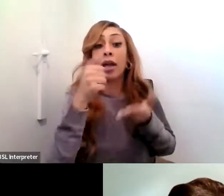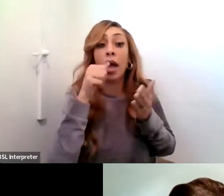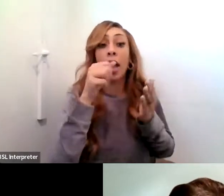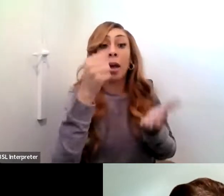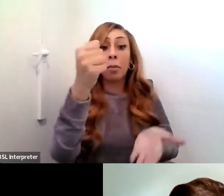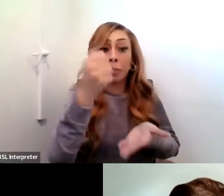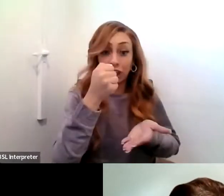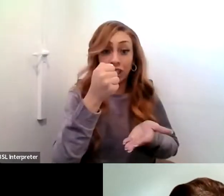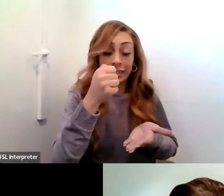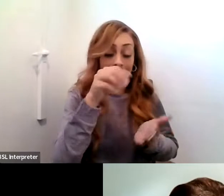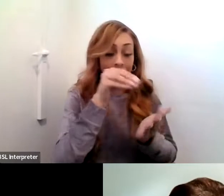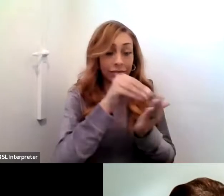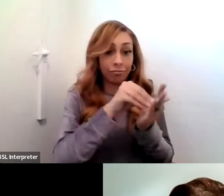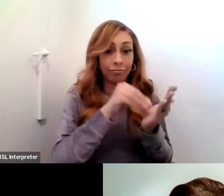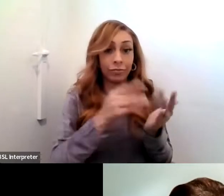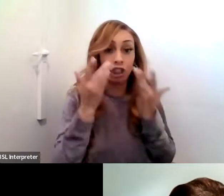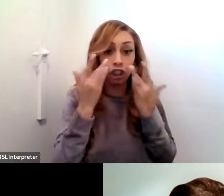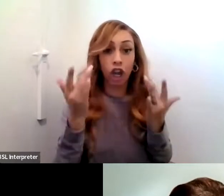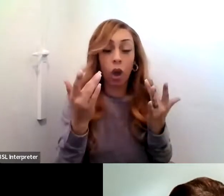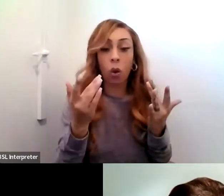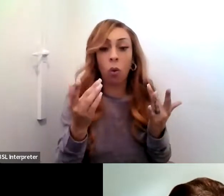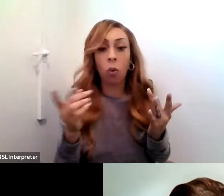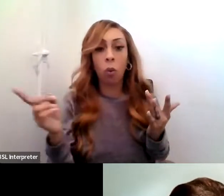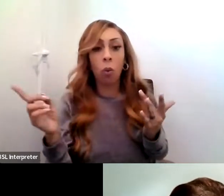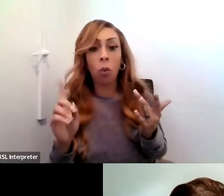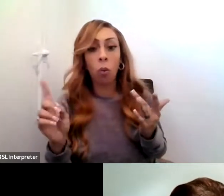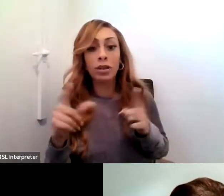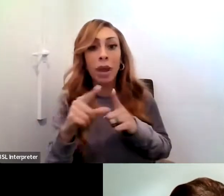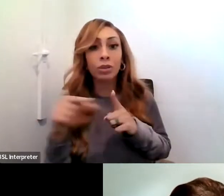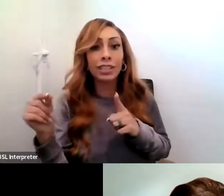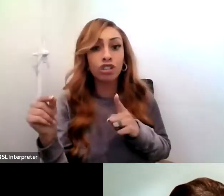you've done that, and then someone says: and what about your digital budget?